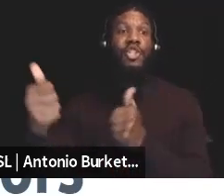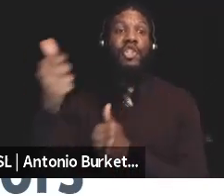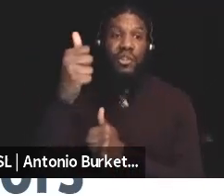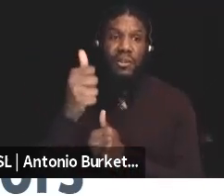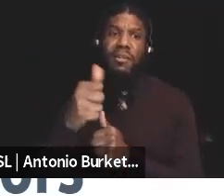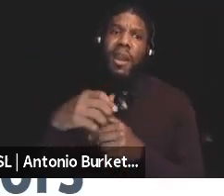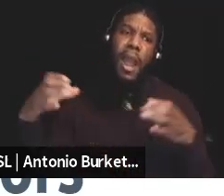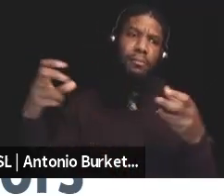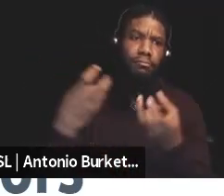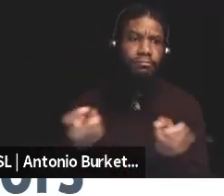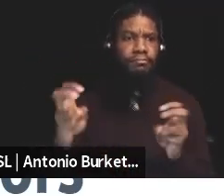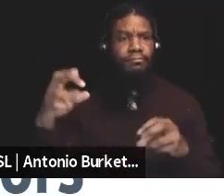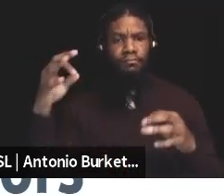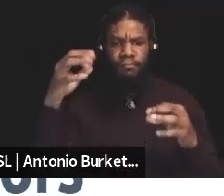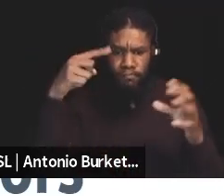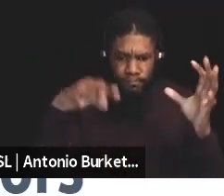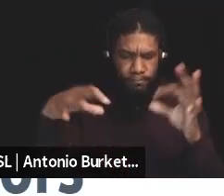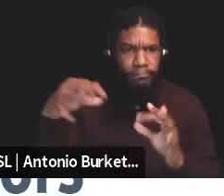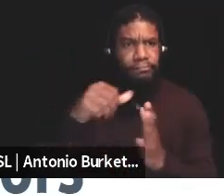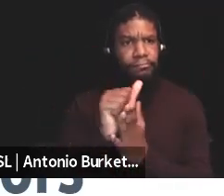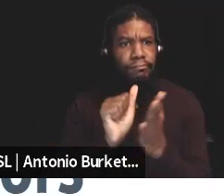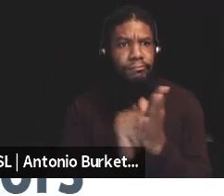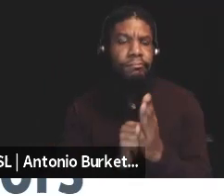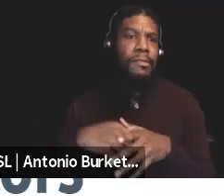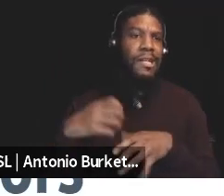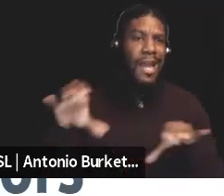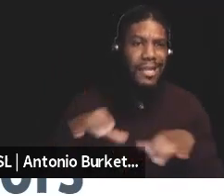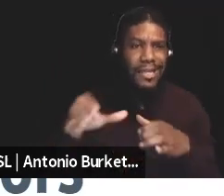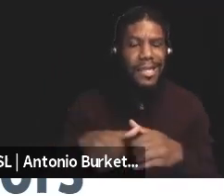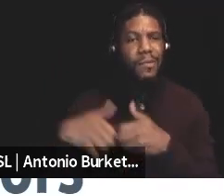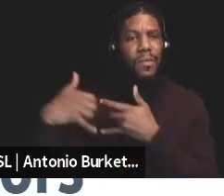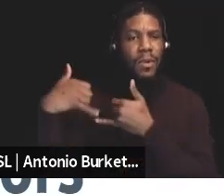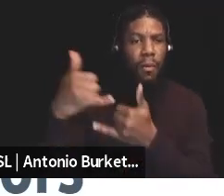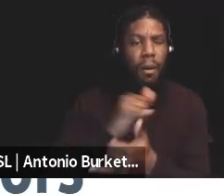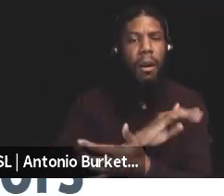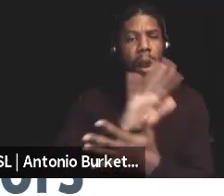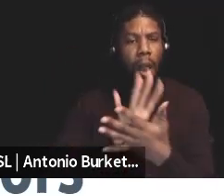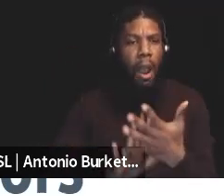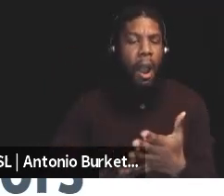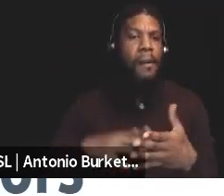schedule of activities and awards and just opportunities for us to connect. The retreat is